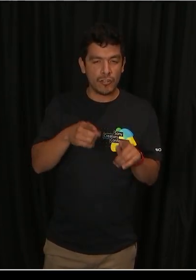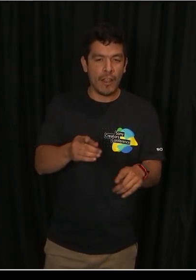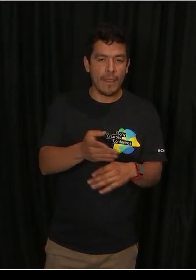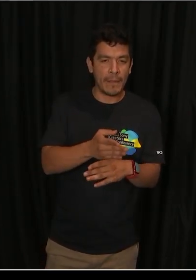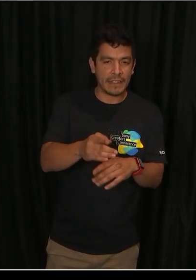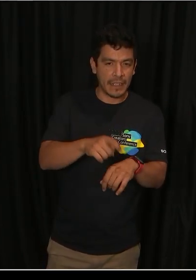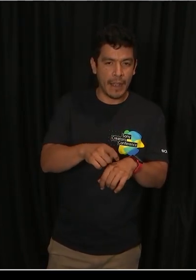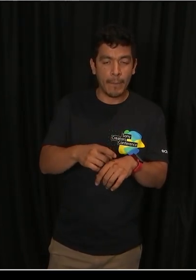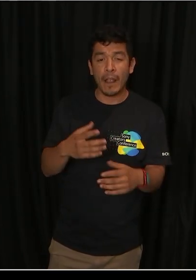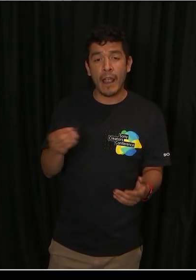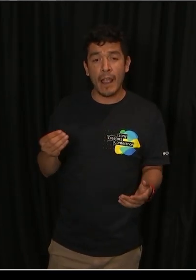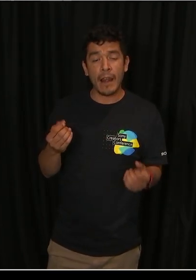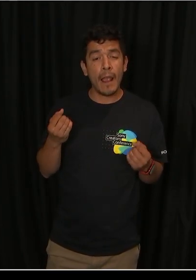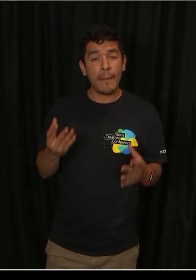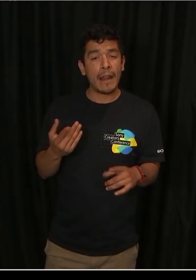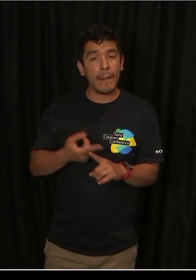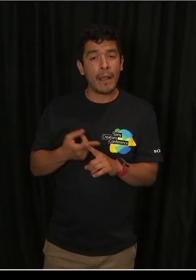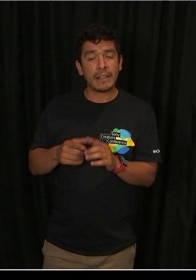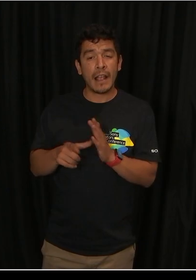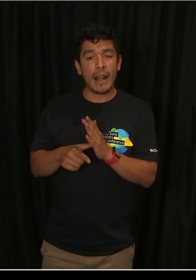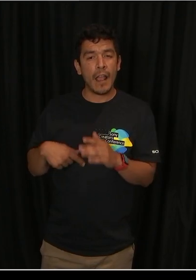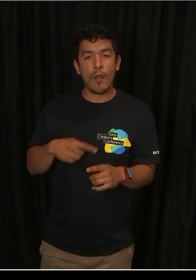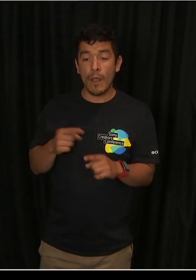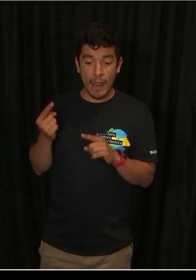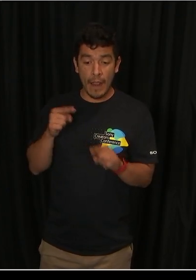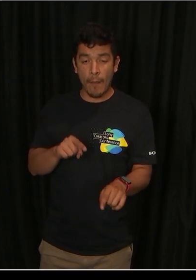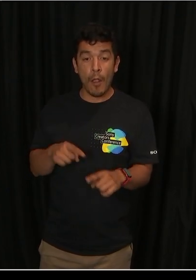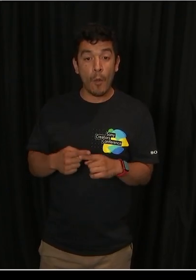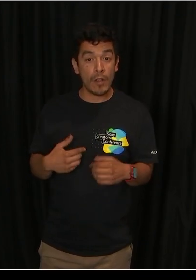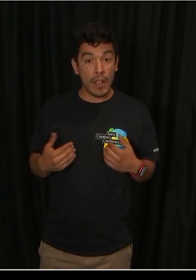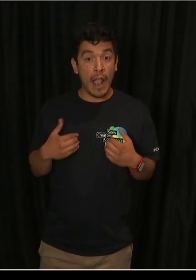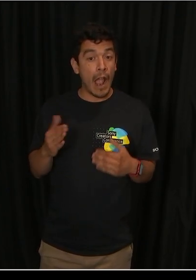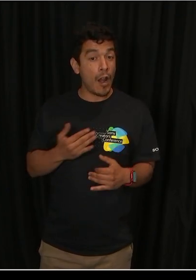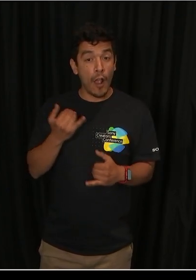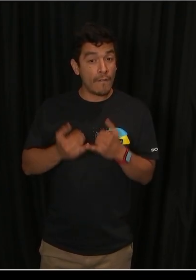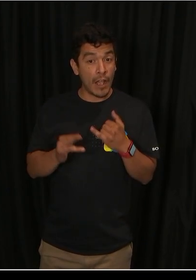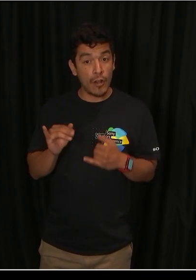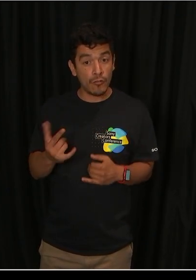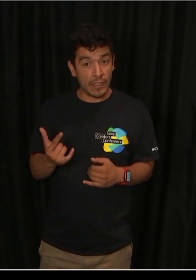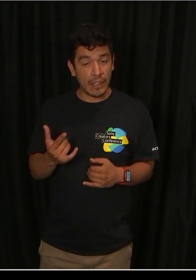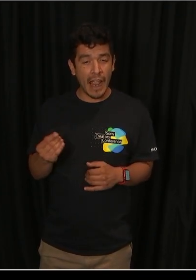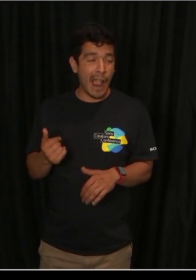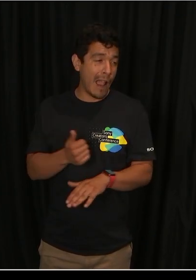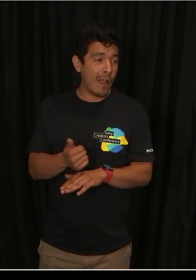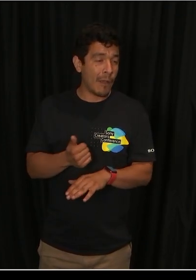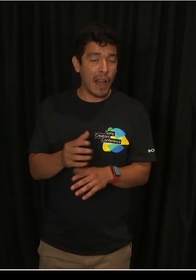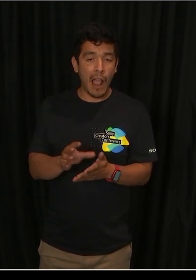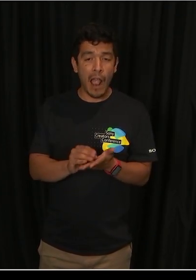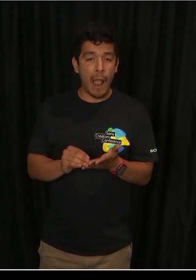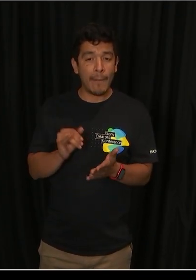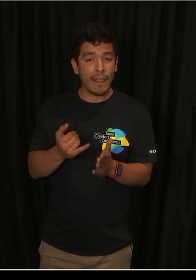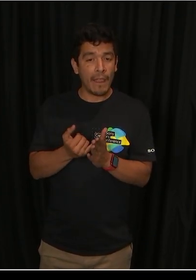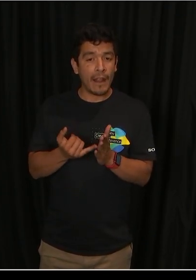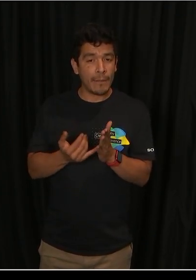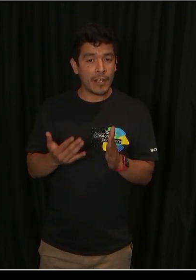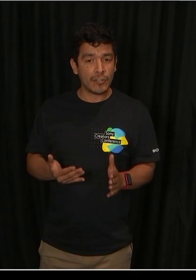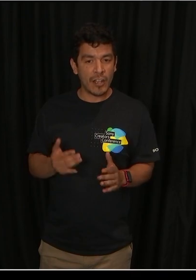and many months later we came back to it and once we had our final rig and basically copied the animation. And this was a great start,